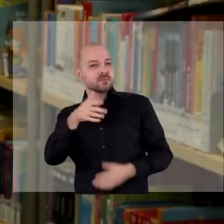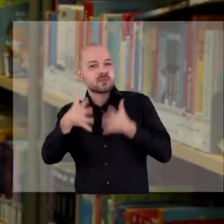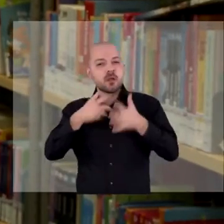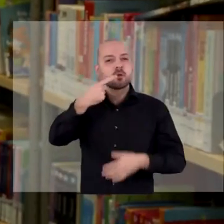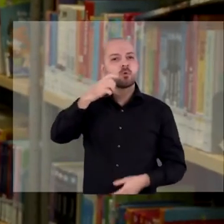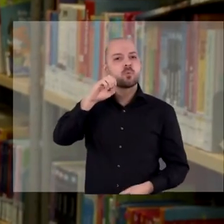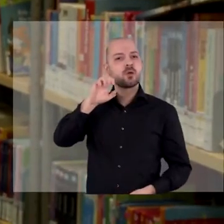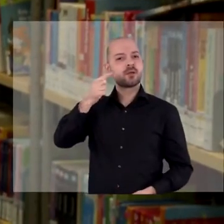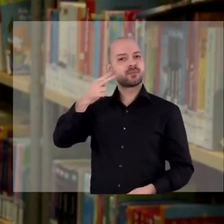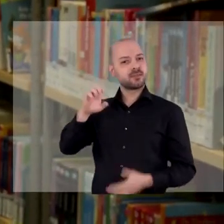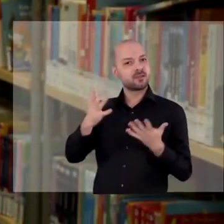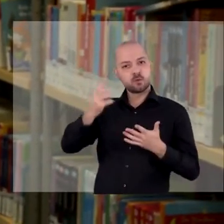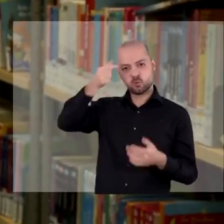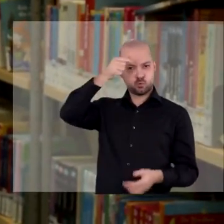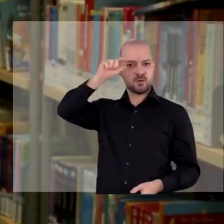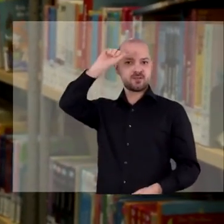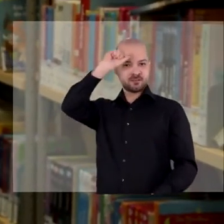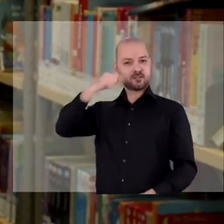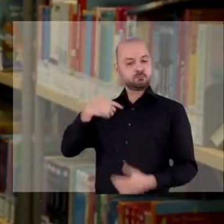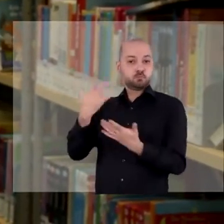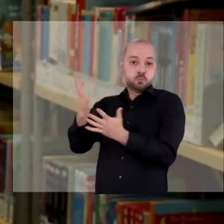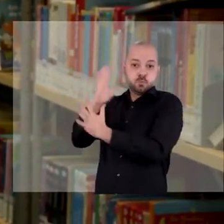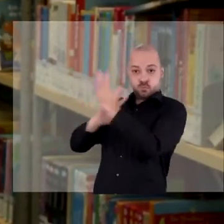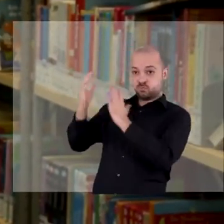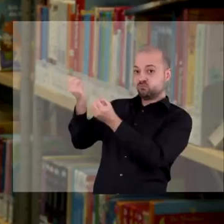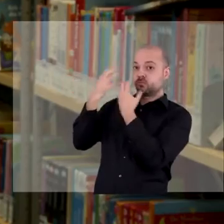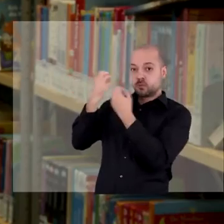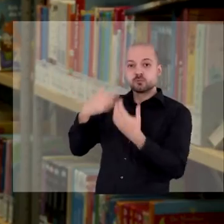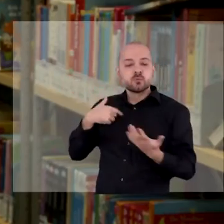They explained to me how to do the word Goethe in sign language, like this -